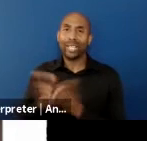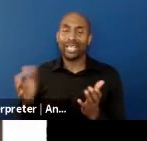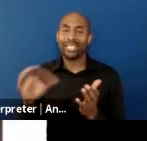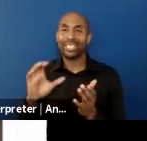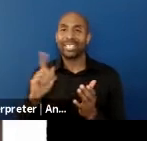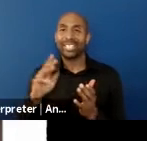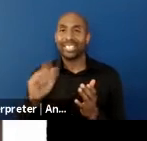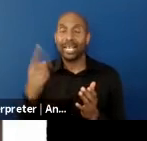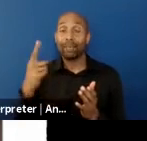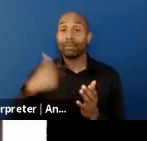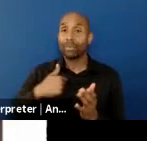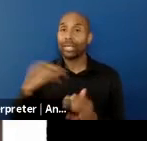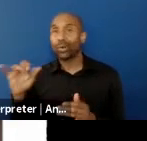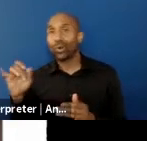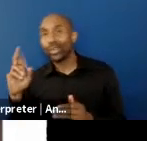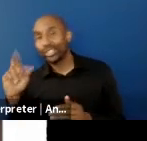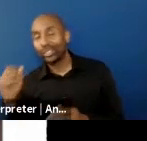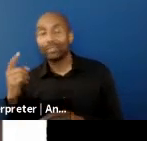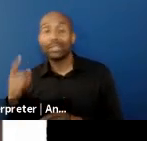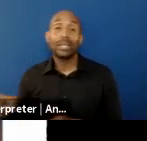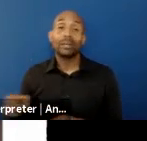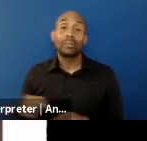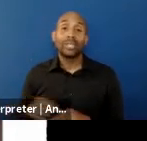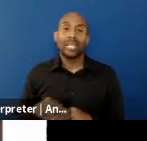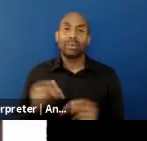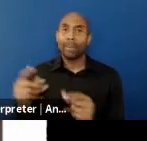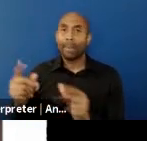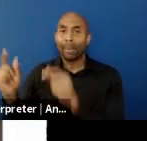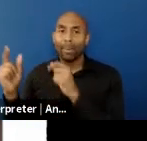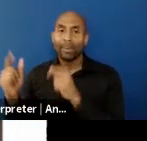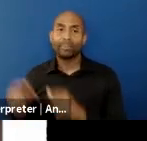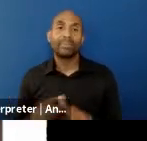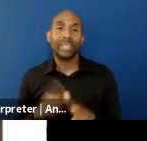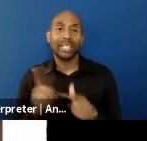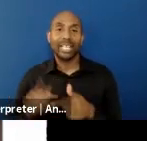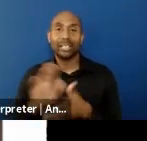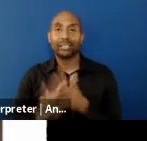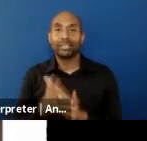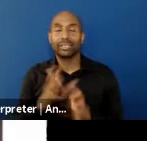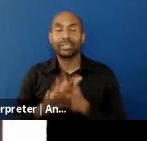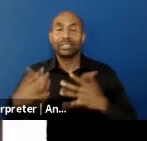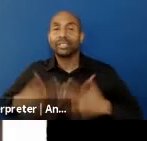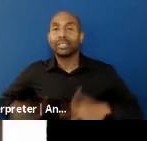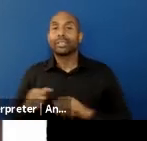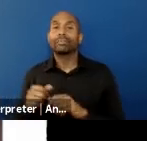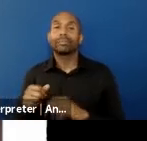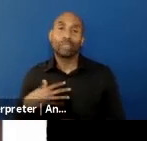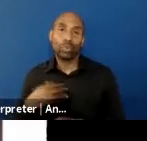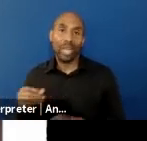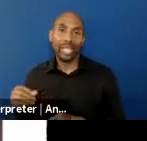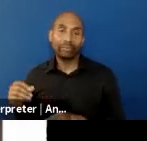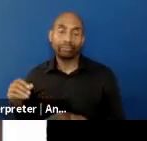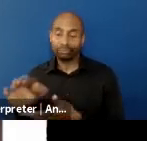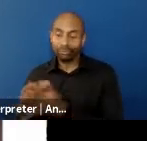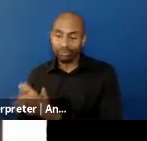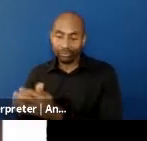Napolean Sykes. I will let you take it away from here. Thank you so much for sharing live. Napolean: No problem. How are you doing? I know I have seven minutes and I'm long winded. I will try to make it as brief as possible.